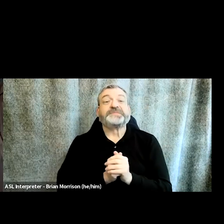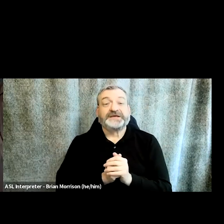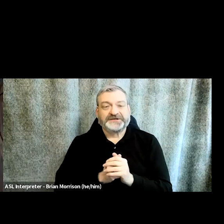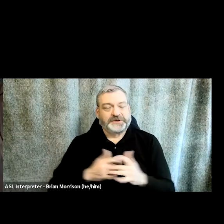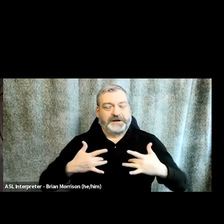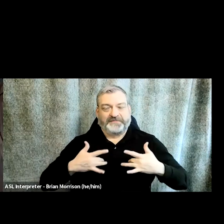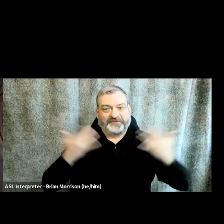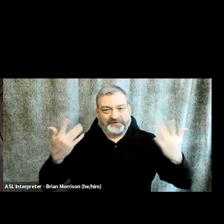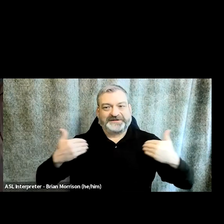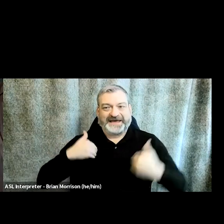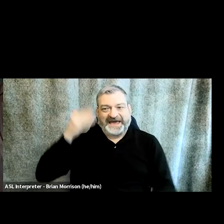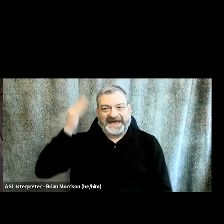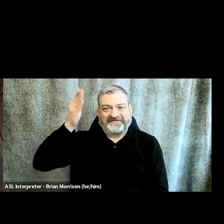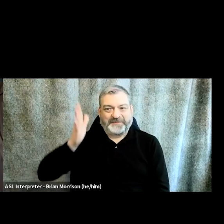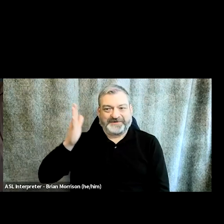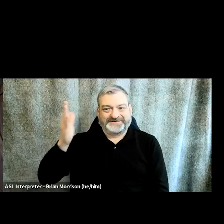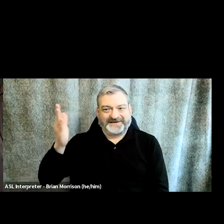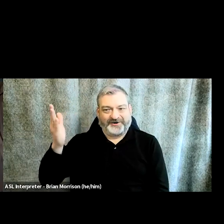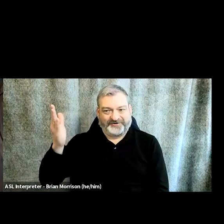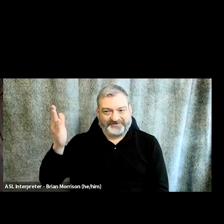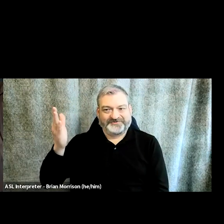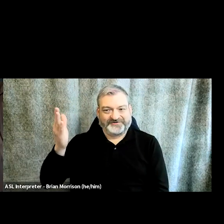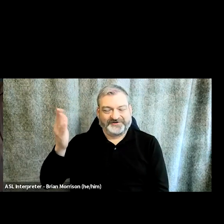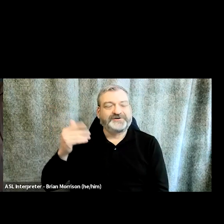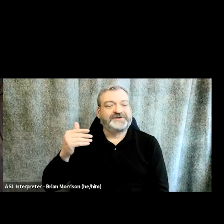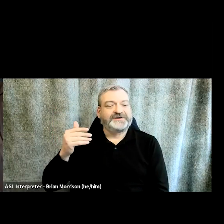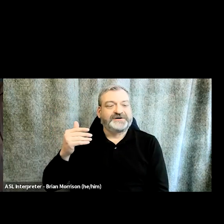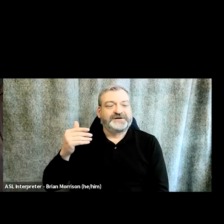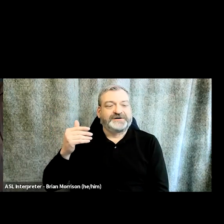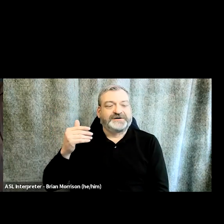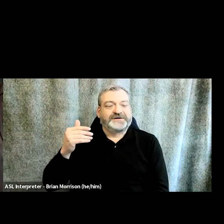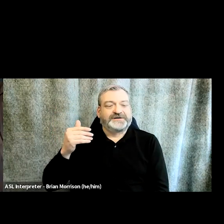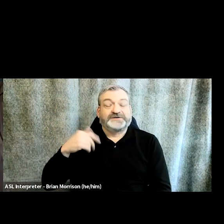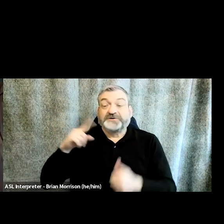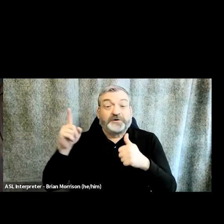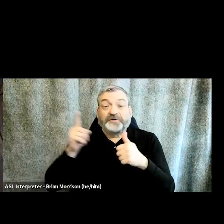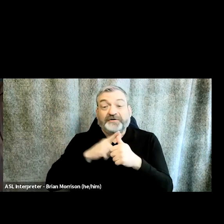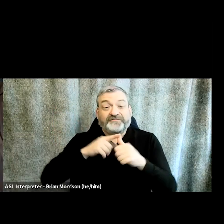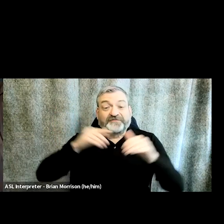So I'm going to invite let's see, I'm going to invite our first